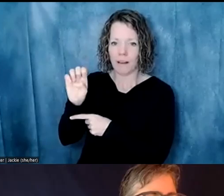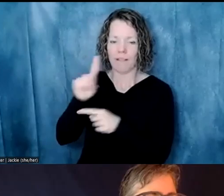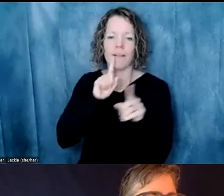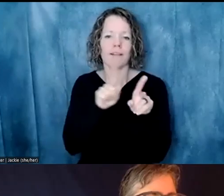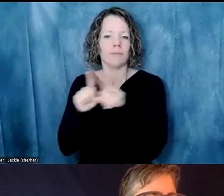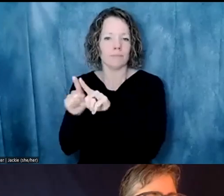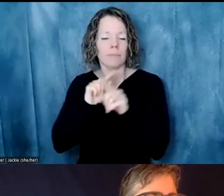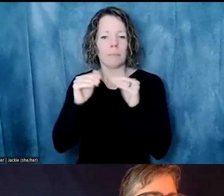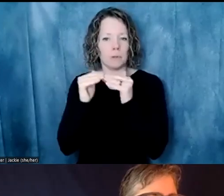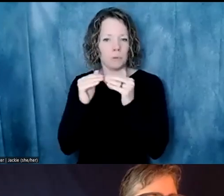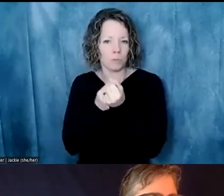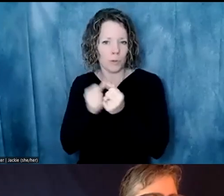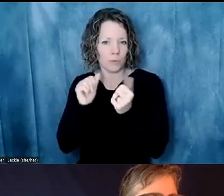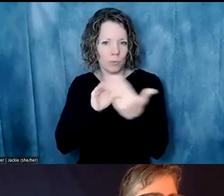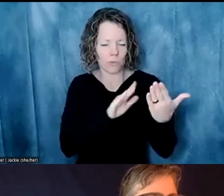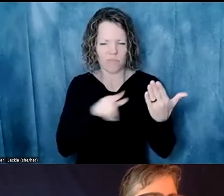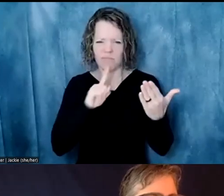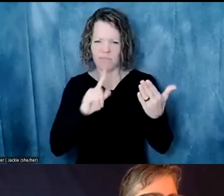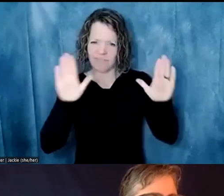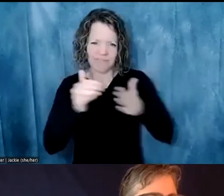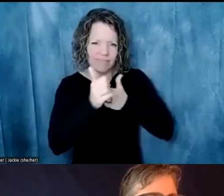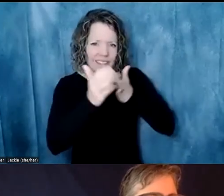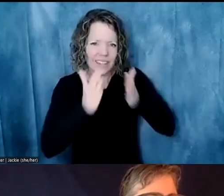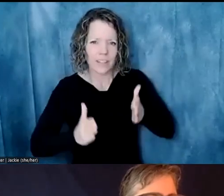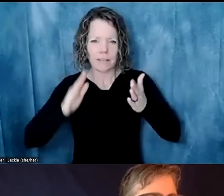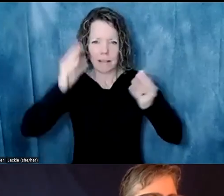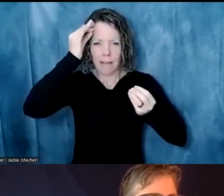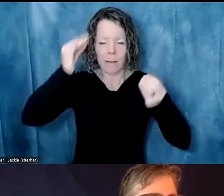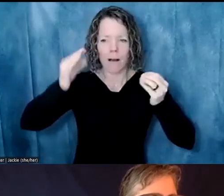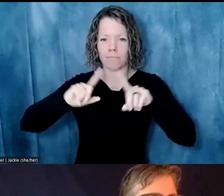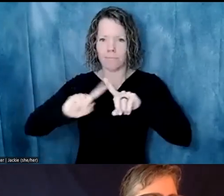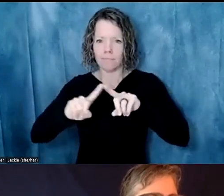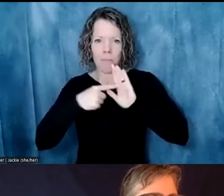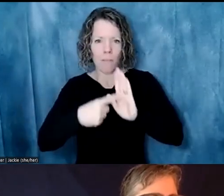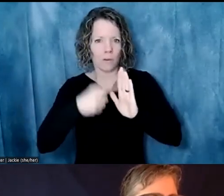thinking about relevant, acceptable, and effective models of peer supervision and